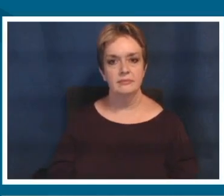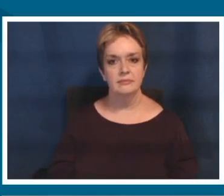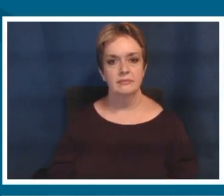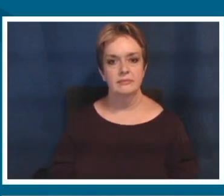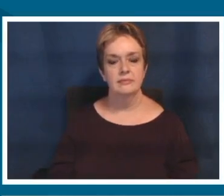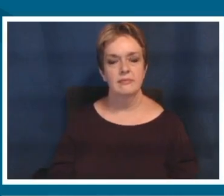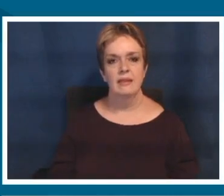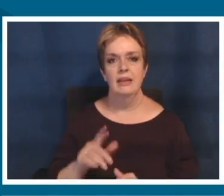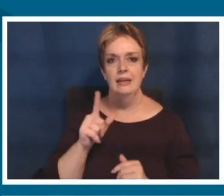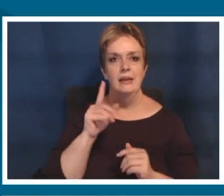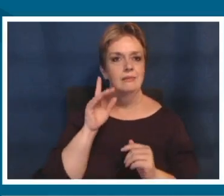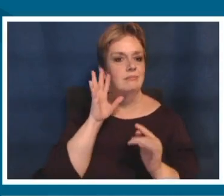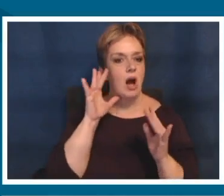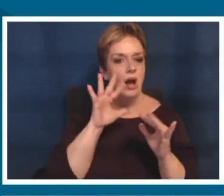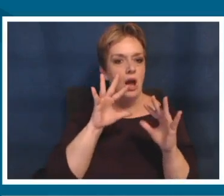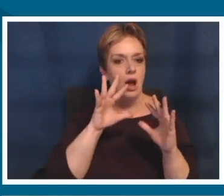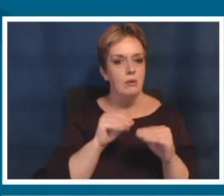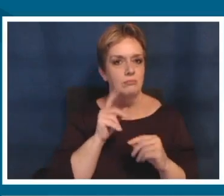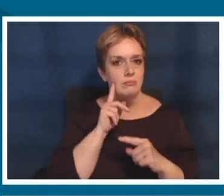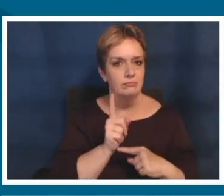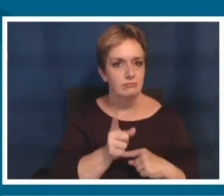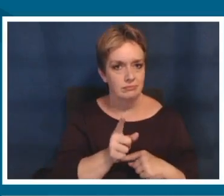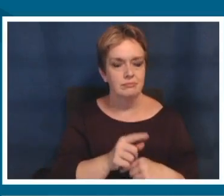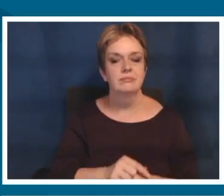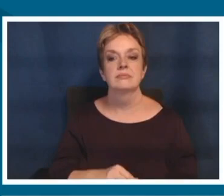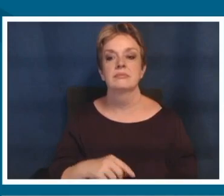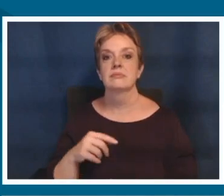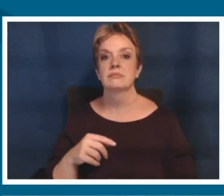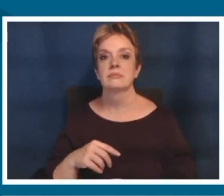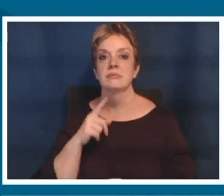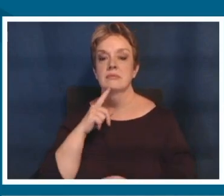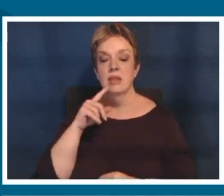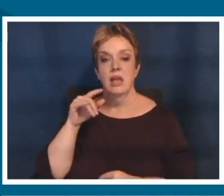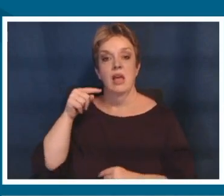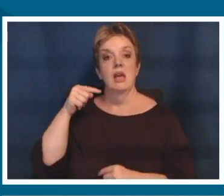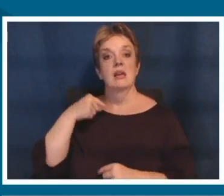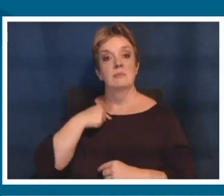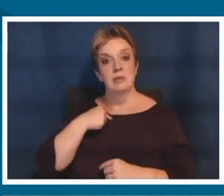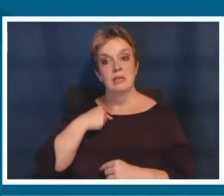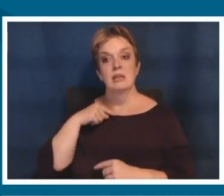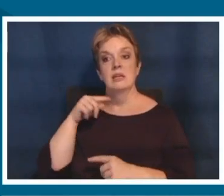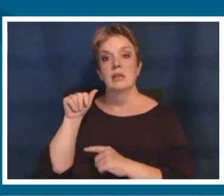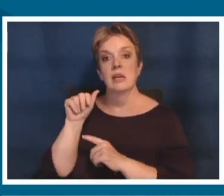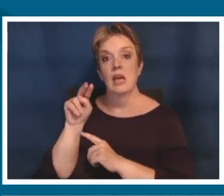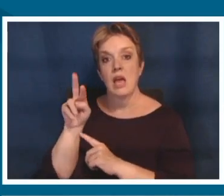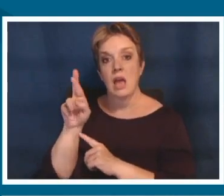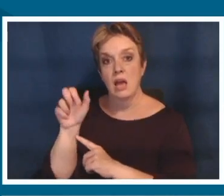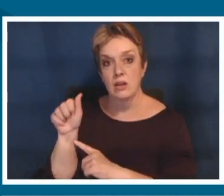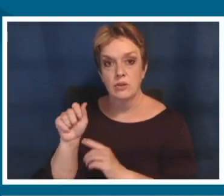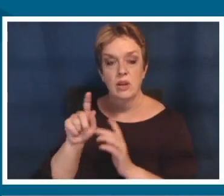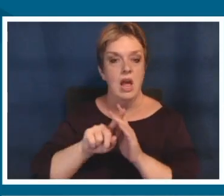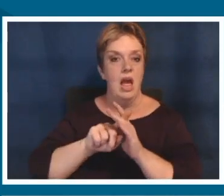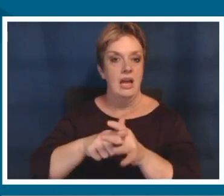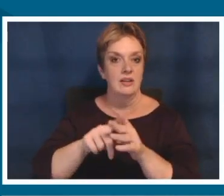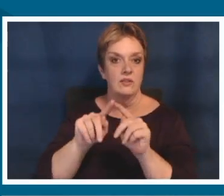where the activator team or andrea or me we were reviewing labels before students posted